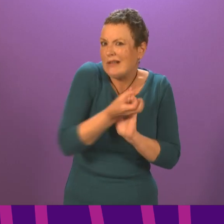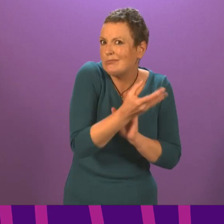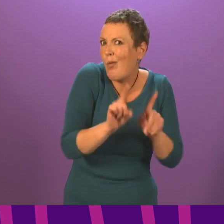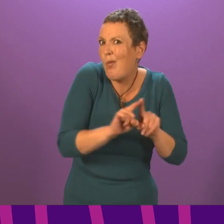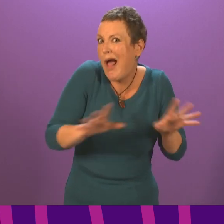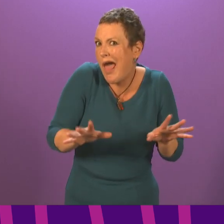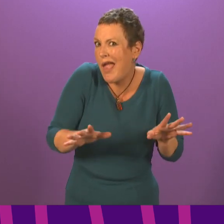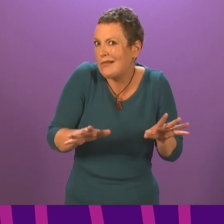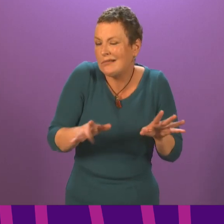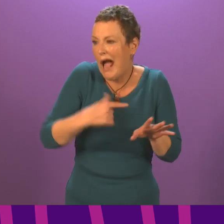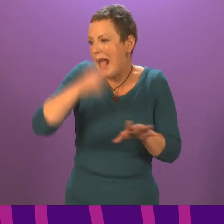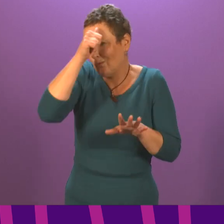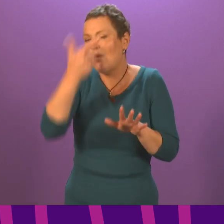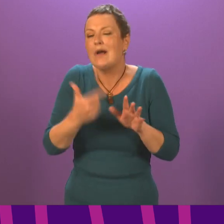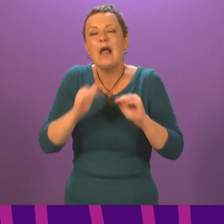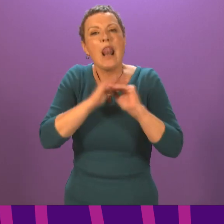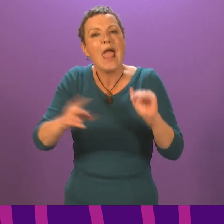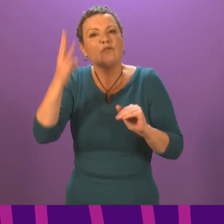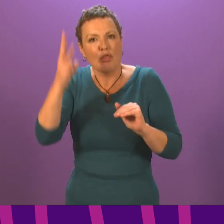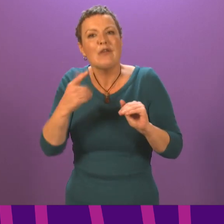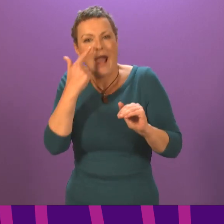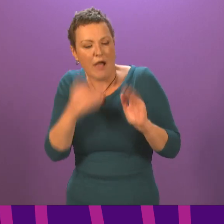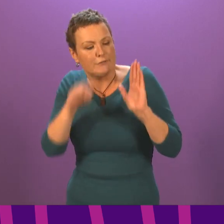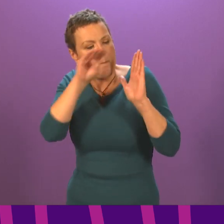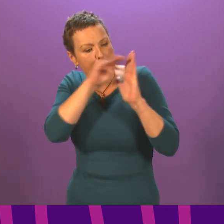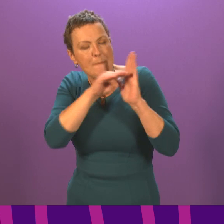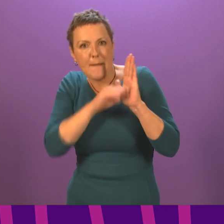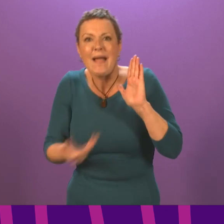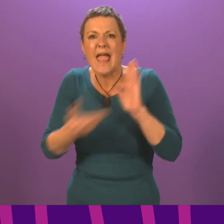than the increased restrictions that come with level 3, are any targeted actions being